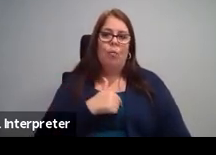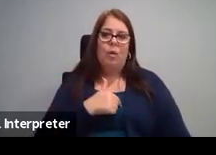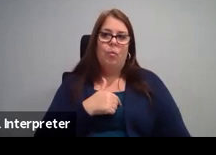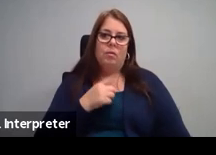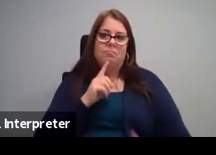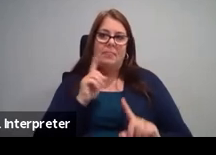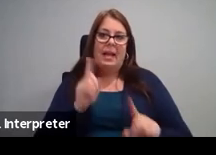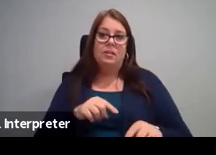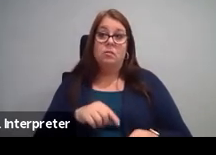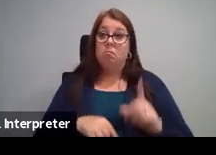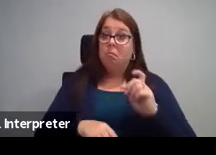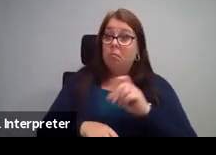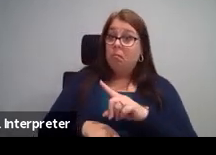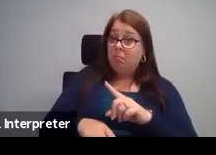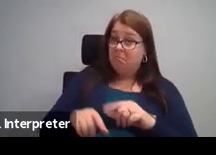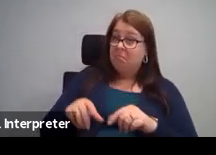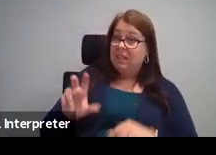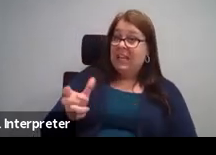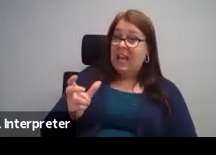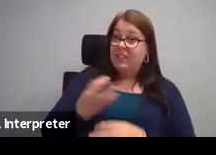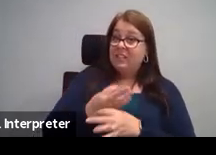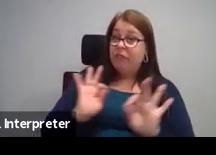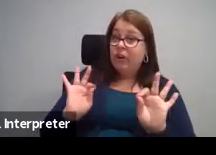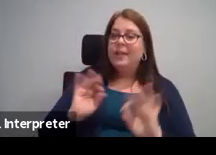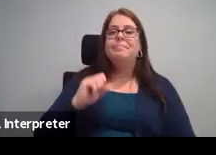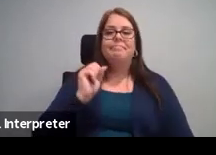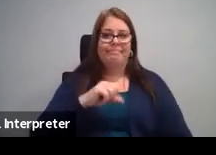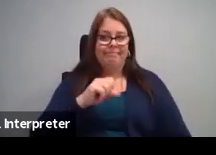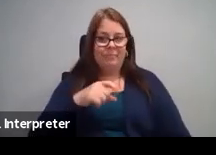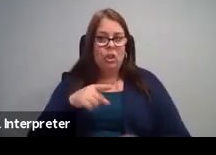Allison frenzel: The answer is that yes, you can sign up for a free account. I actually just did that.